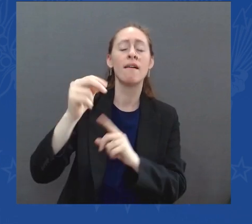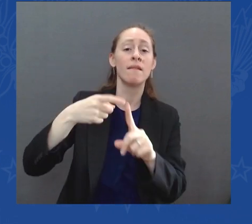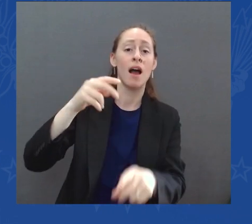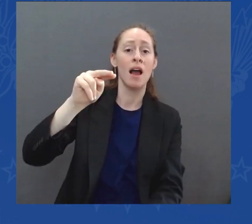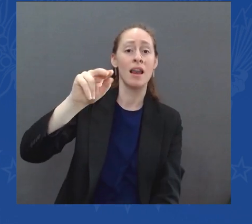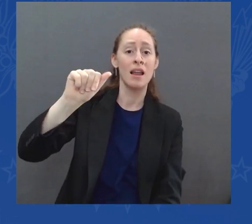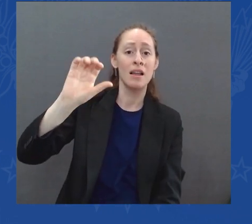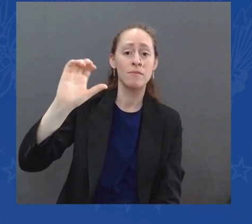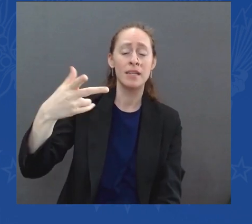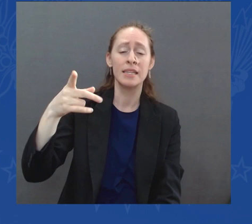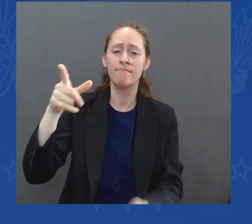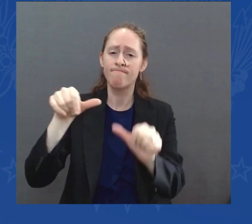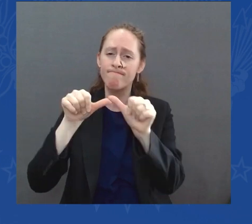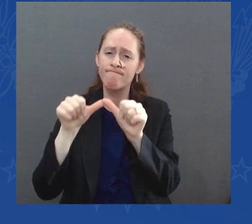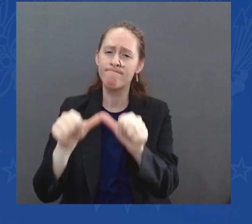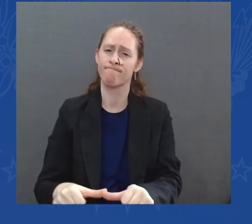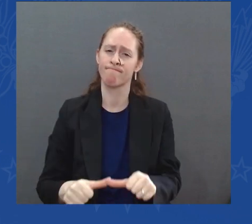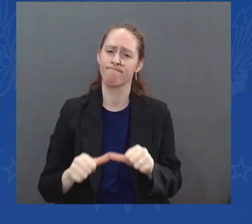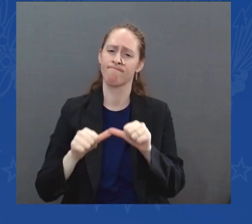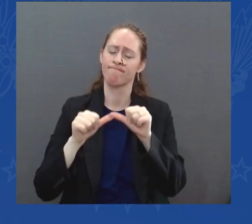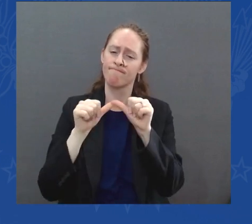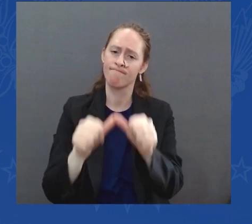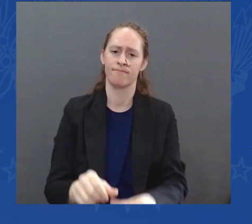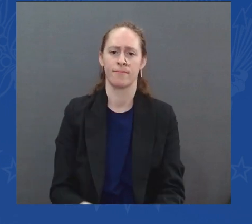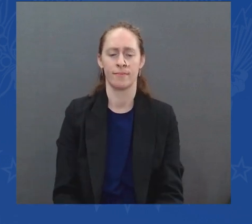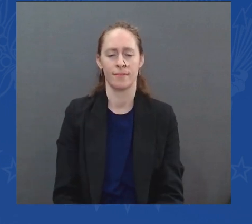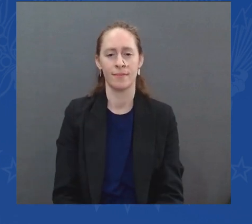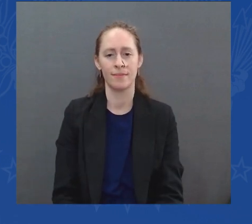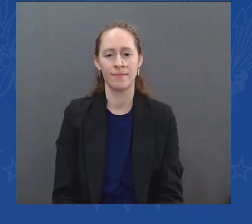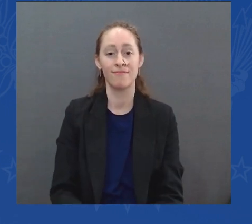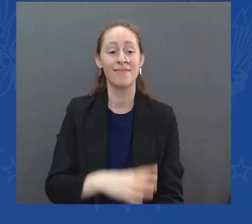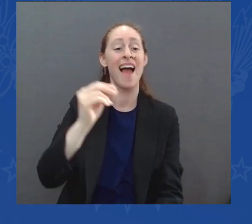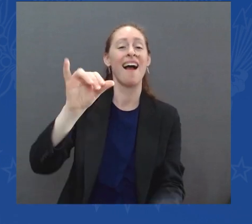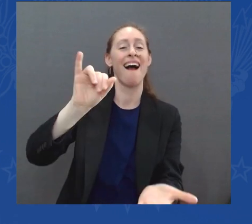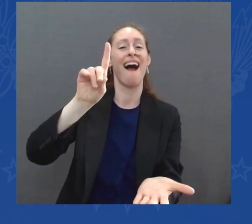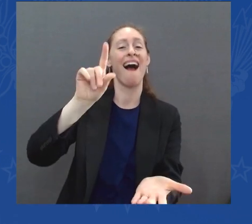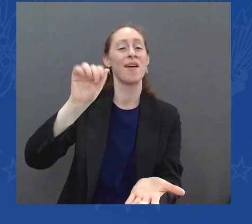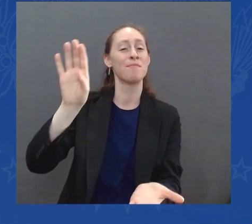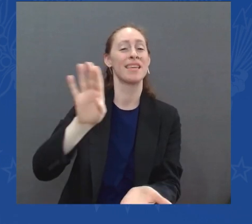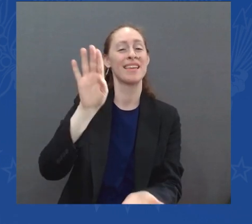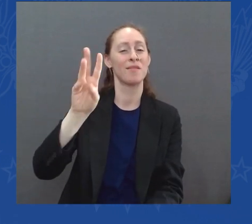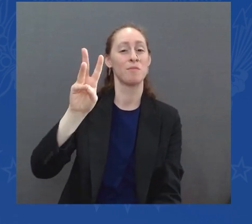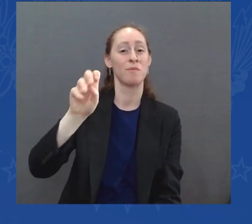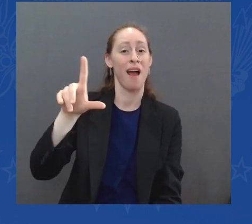Wells, those who courageously knew what had to be done